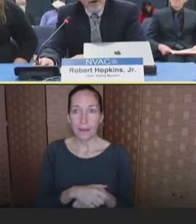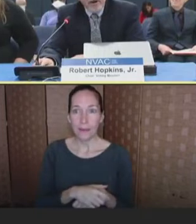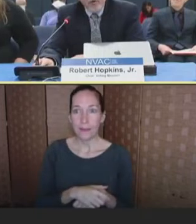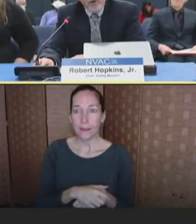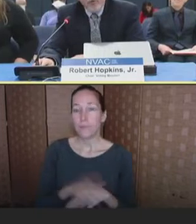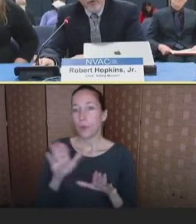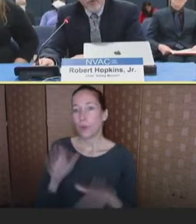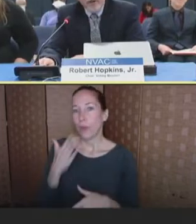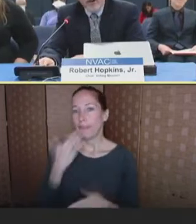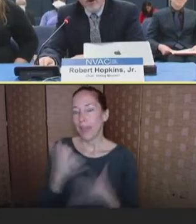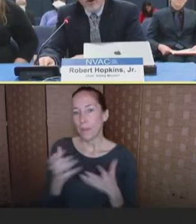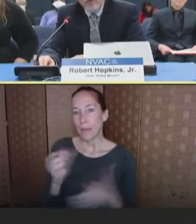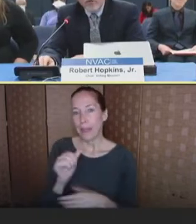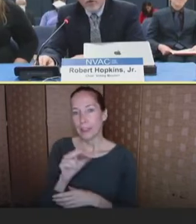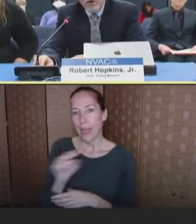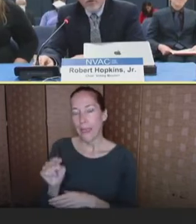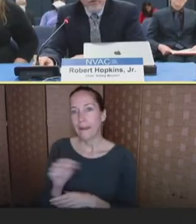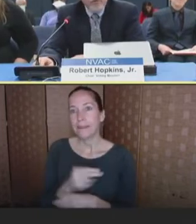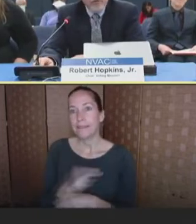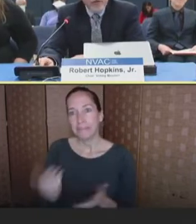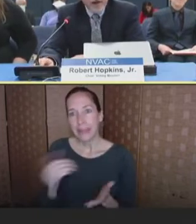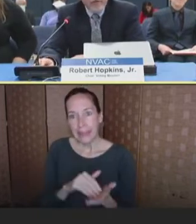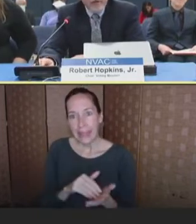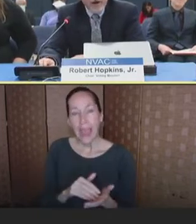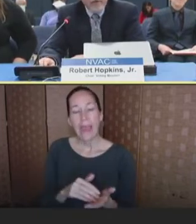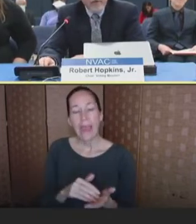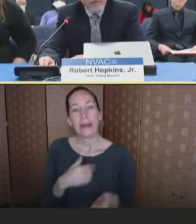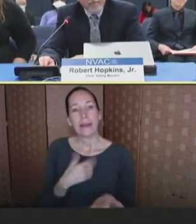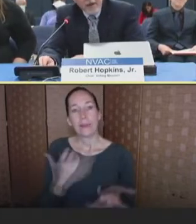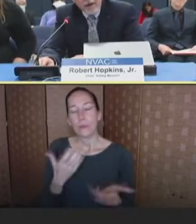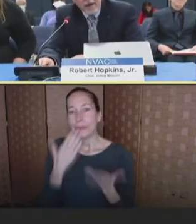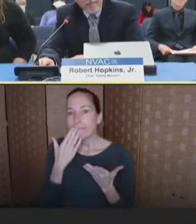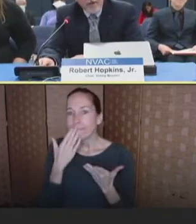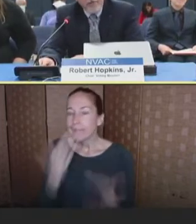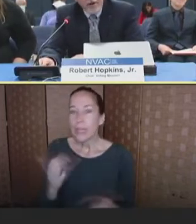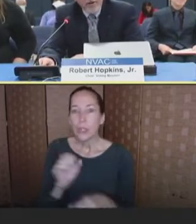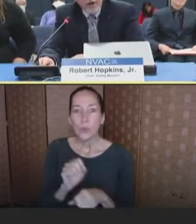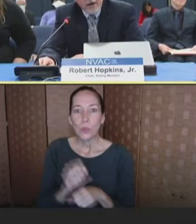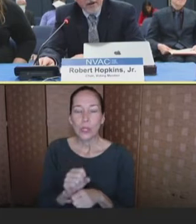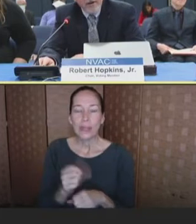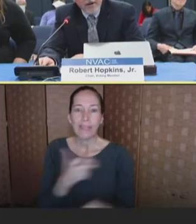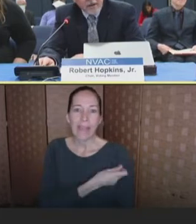And I want to once again log the work of this vaccine confidence committee led by John Dunn.